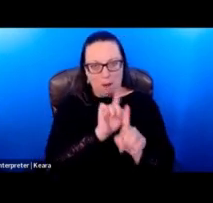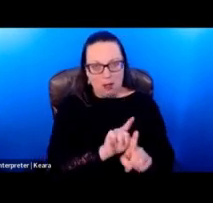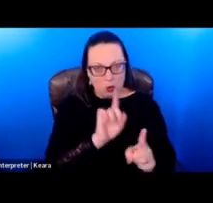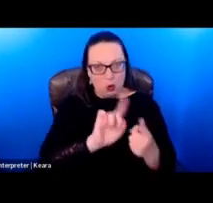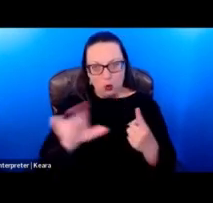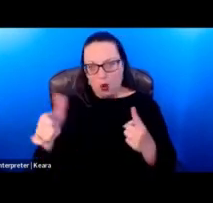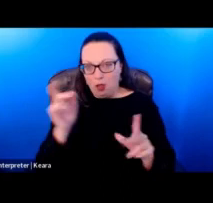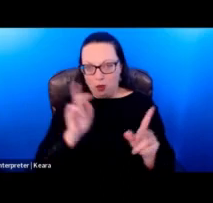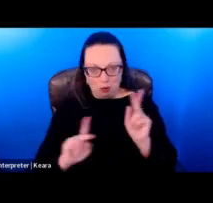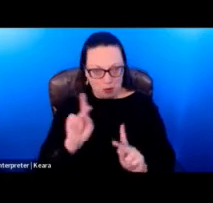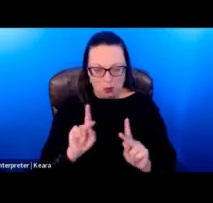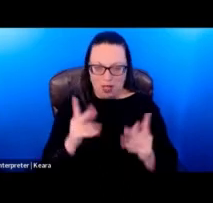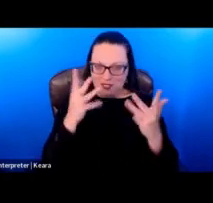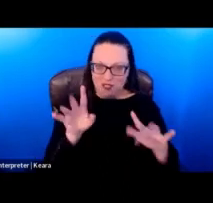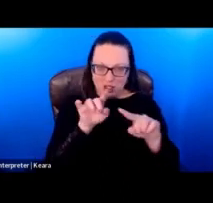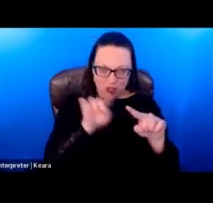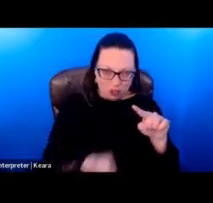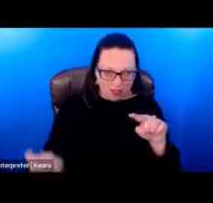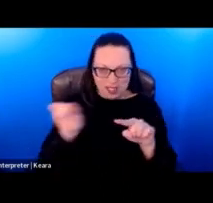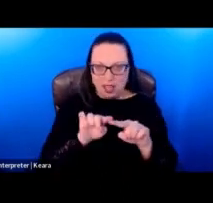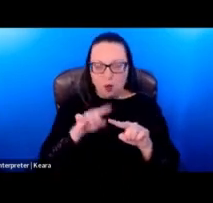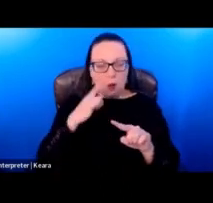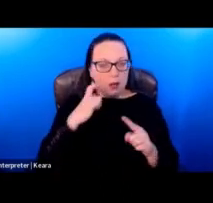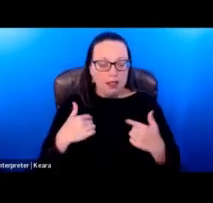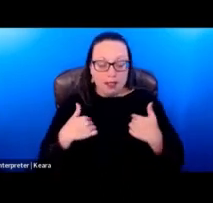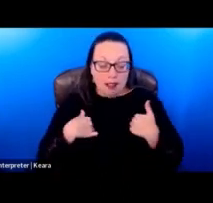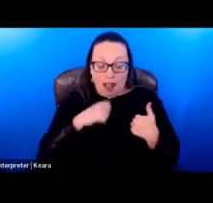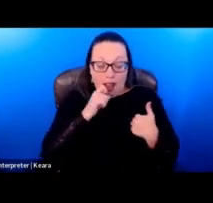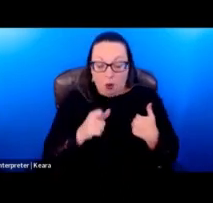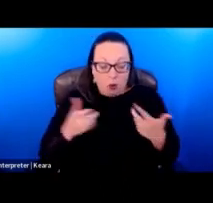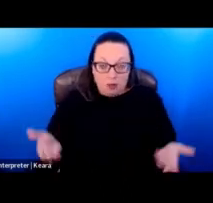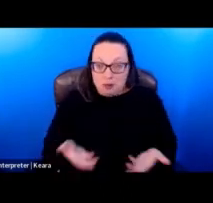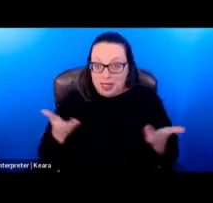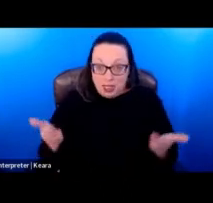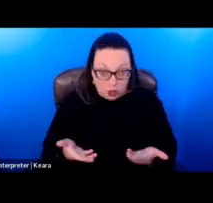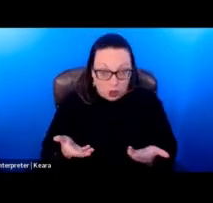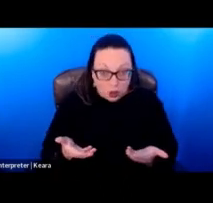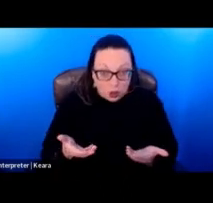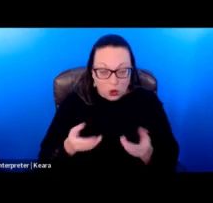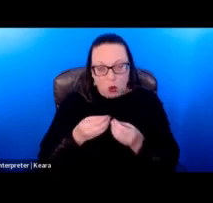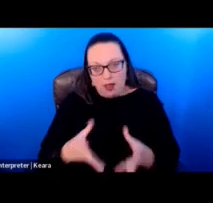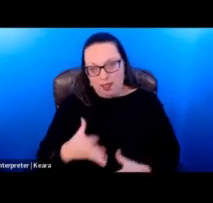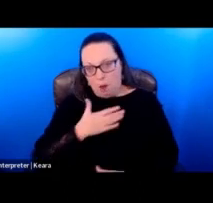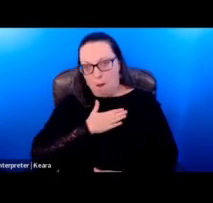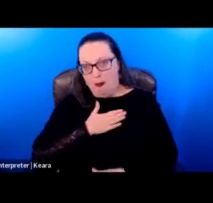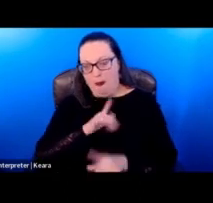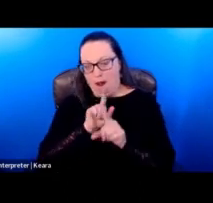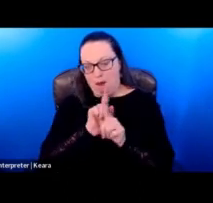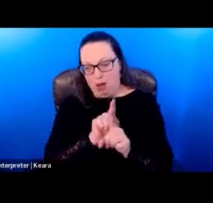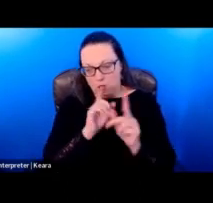complete the cycle. Because I wouldn't be where I am today without my mentor without her